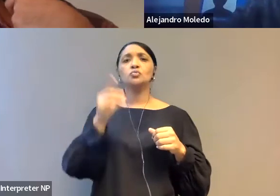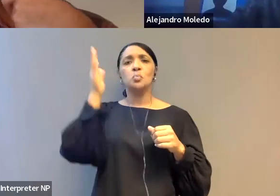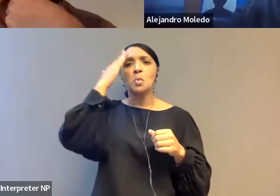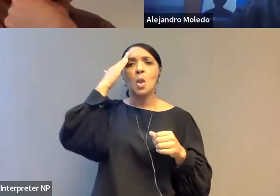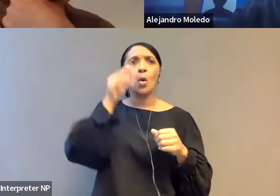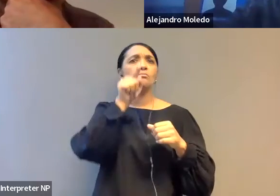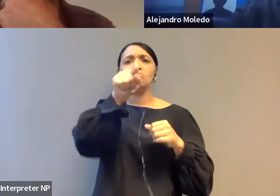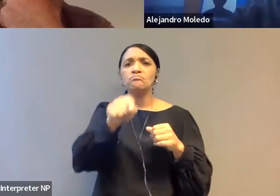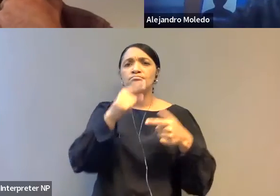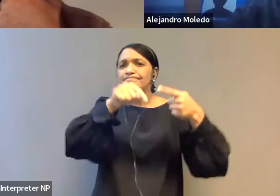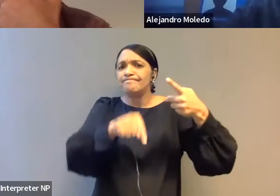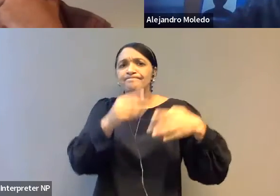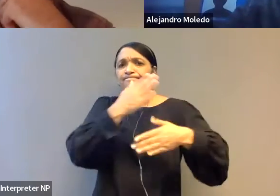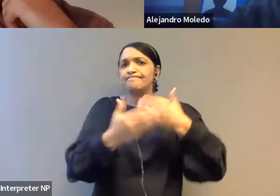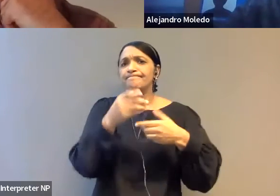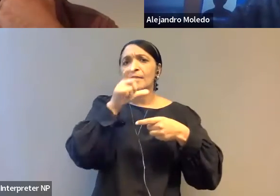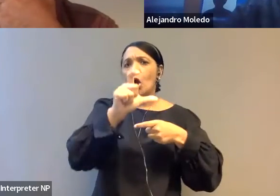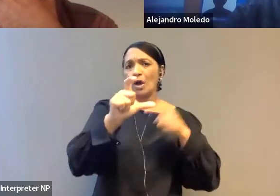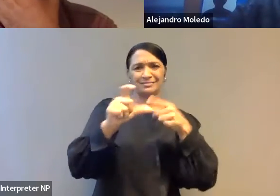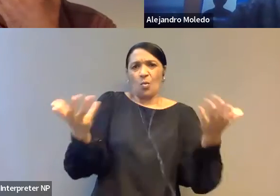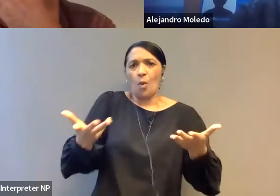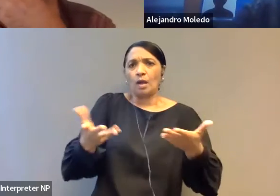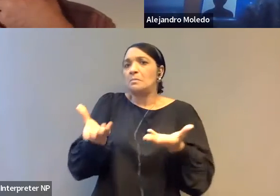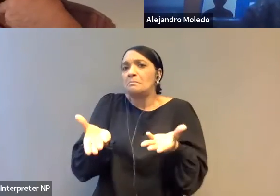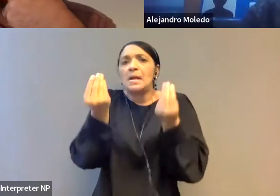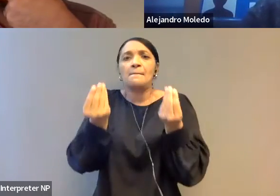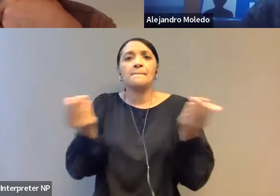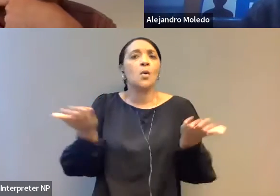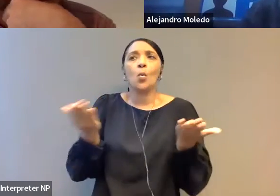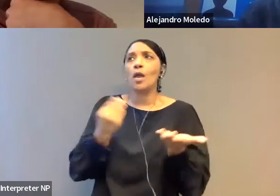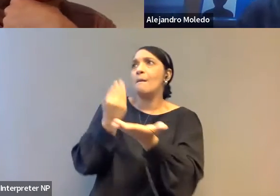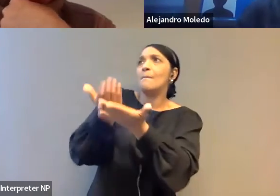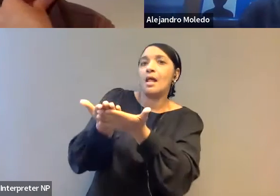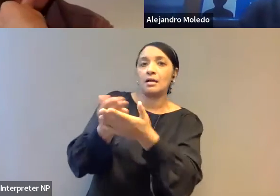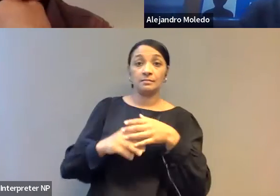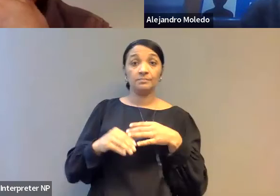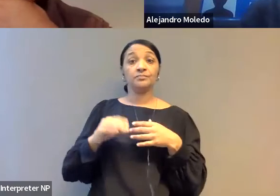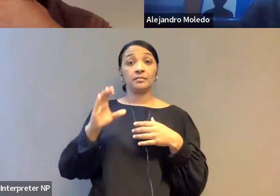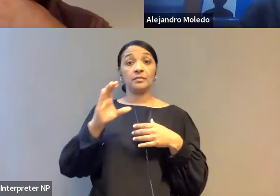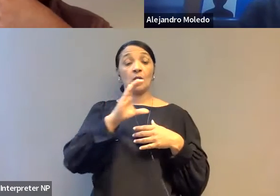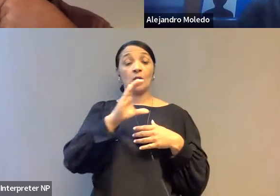where to get it, etc. And, even if the Commission already proposed certain obligations